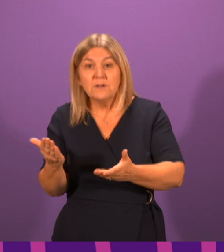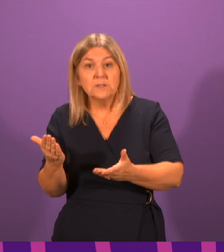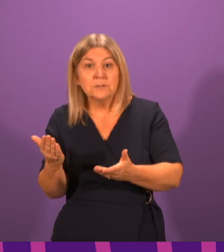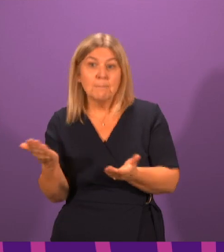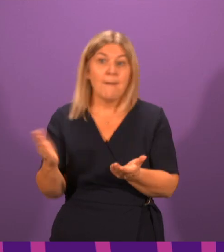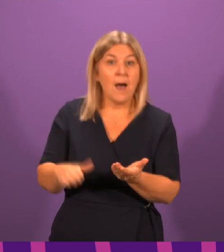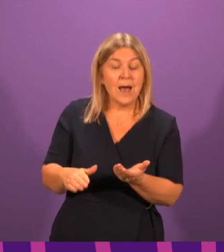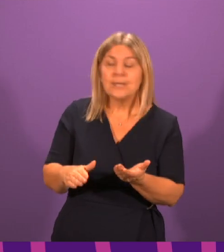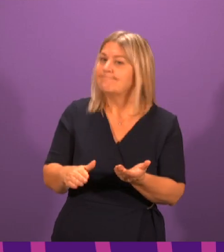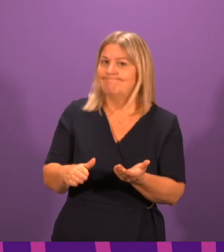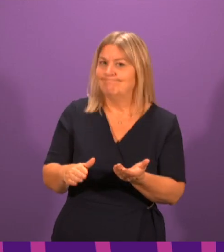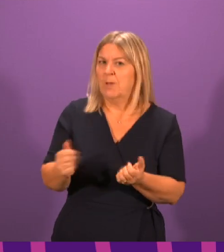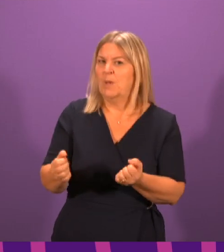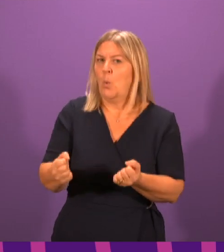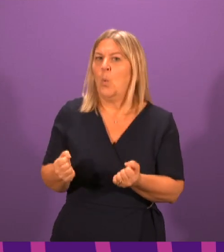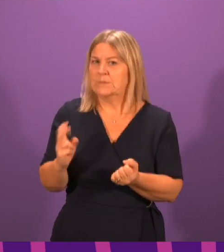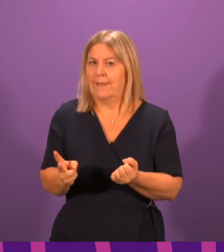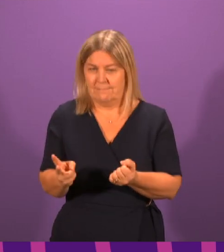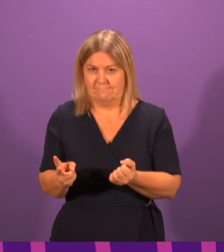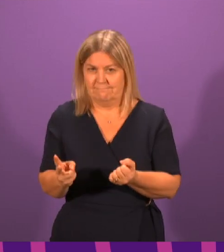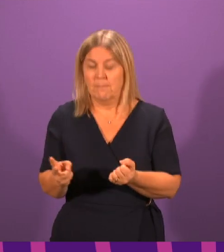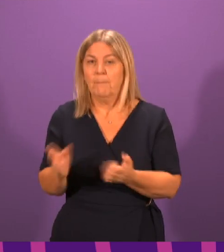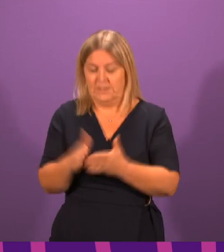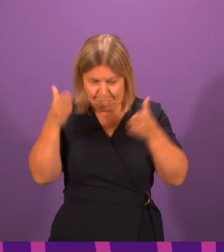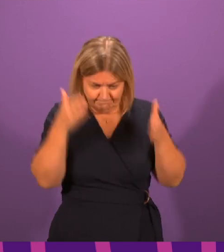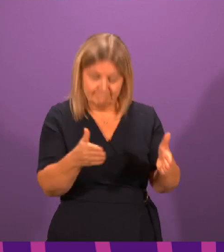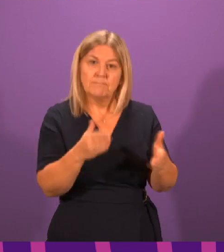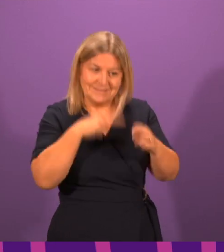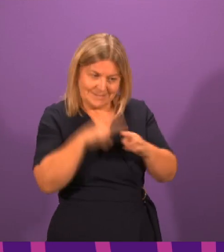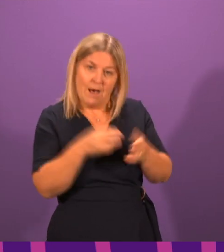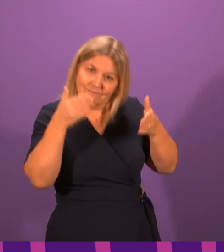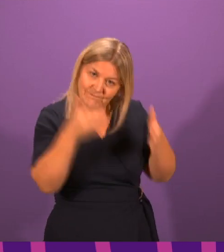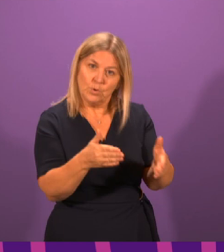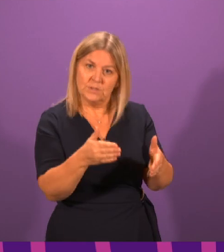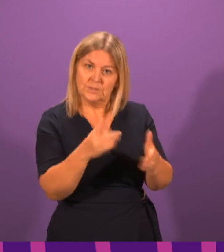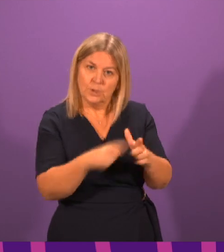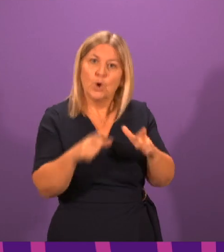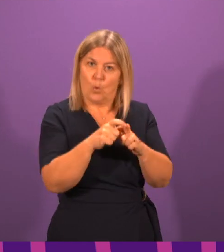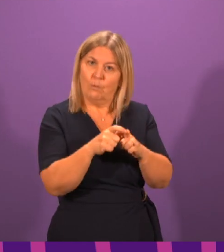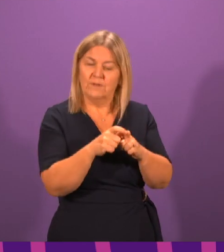have to be limited or paused so that we can direct capacity to accommodate Covid or winter pressures.